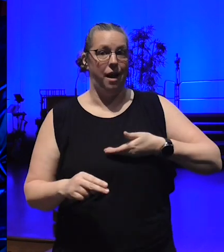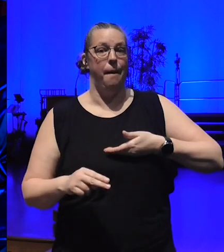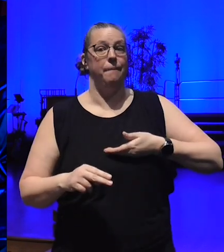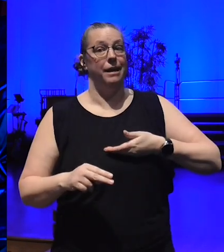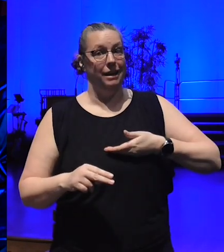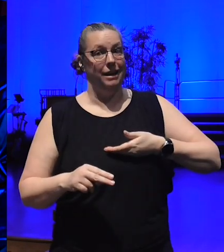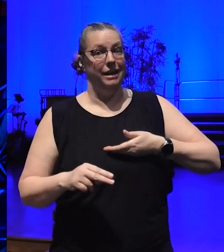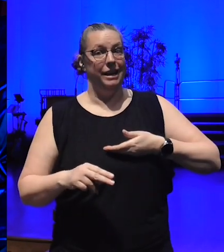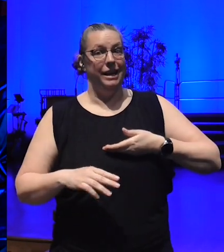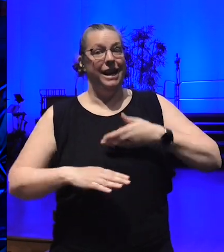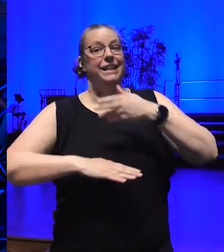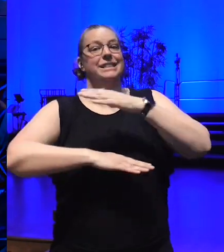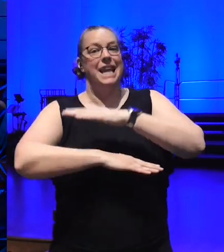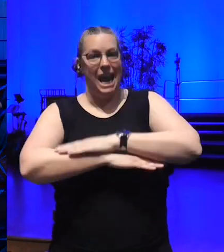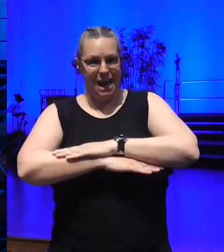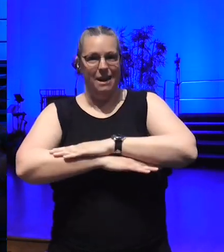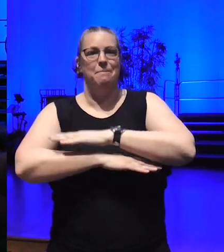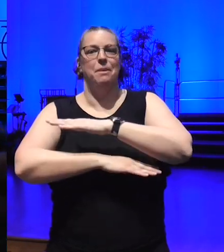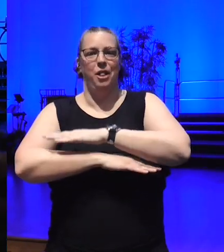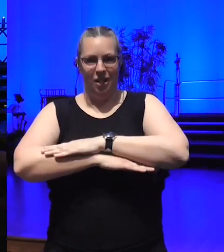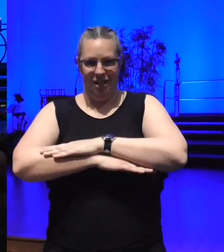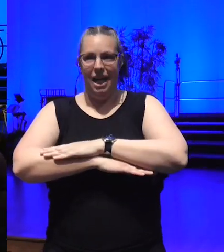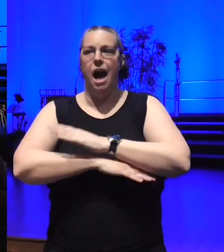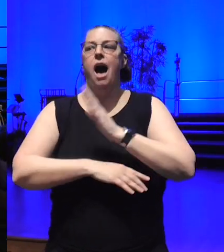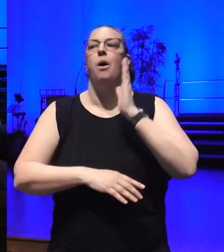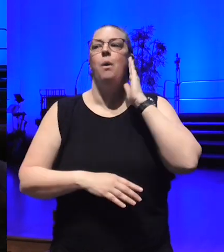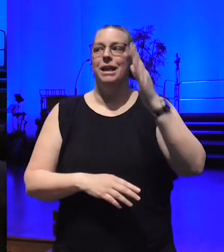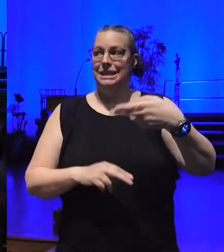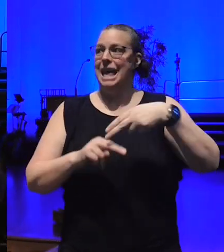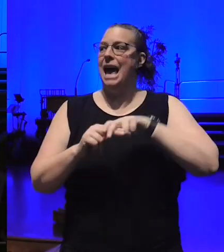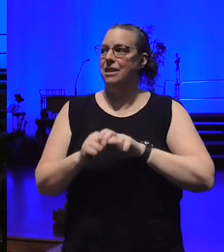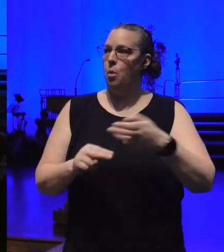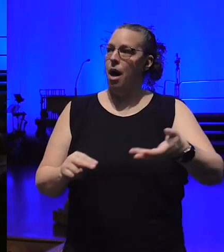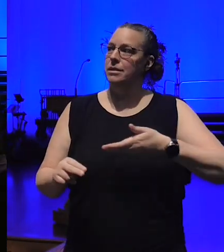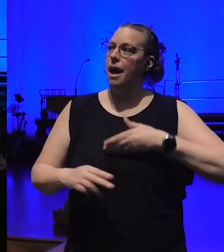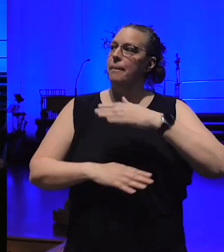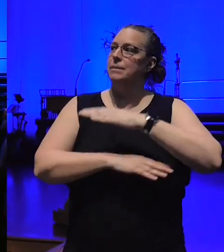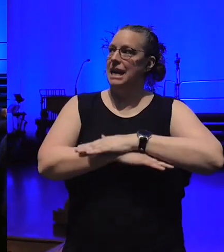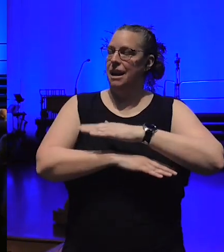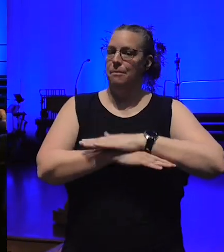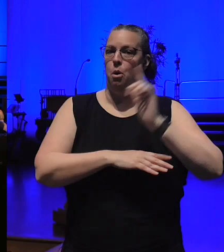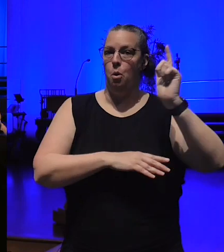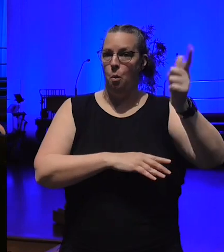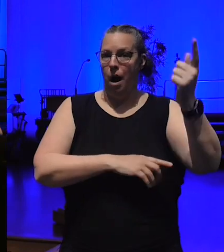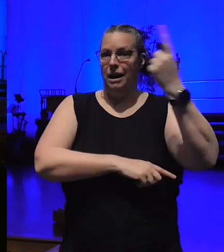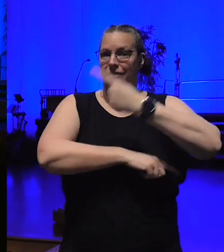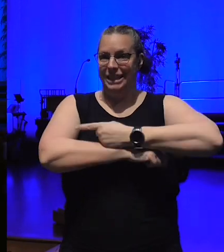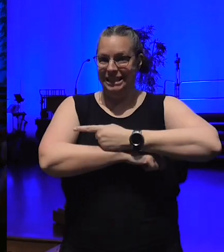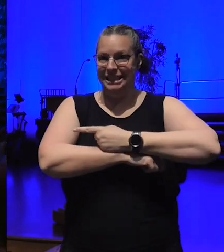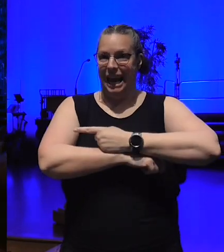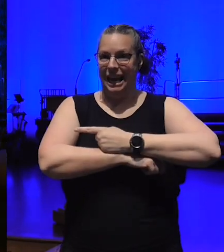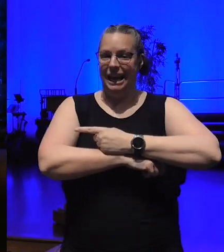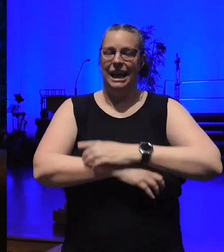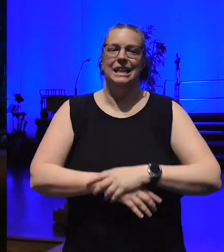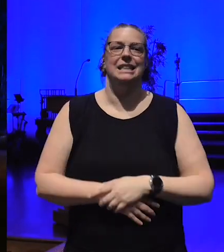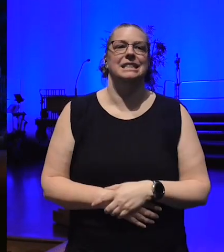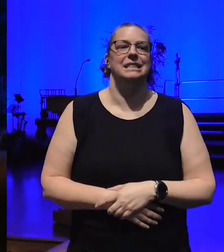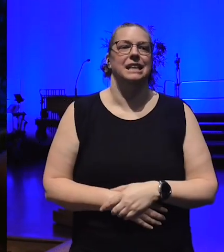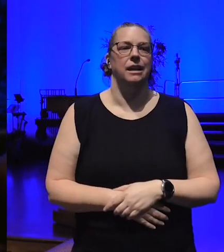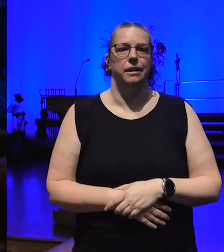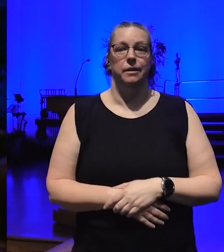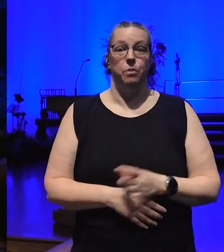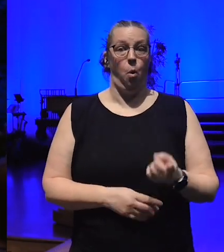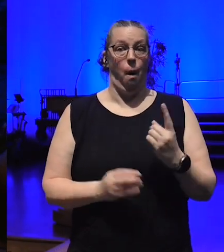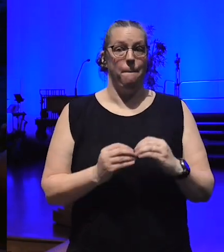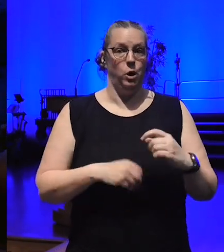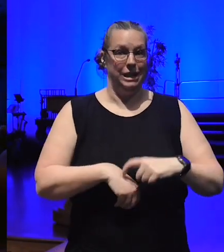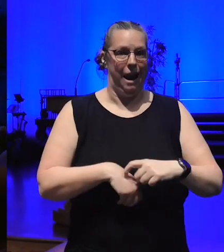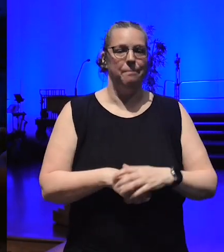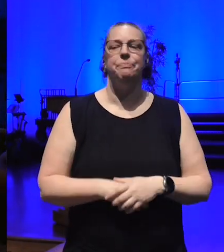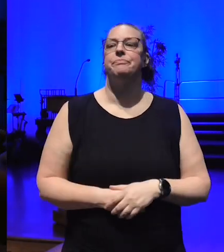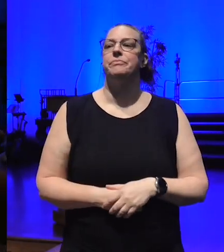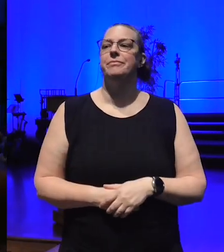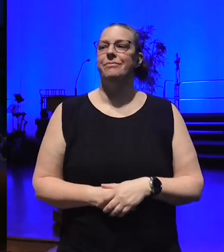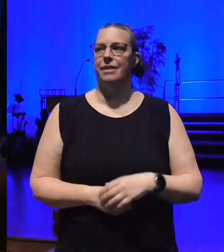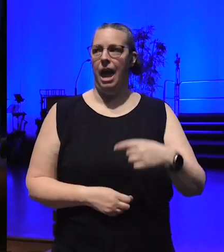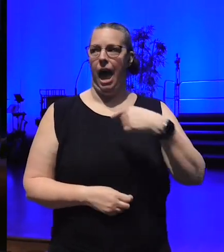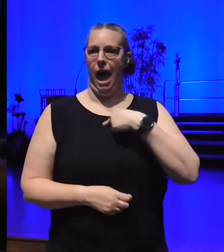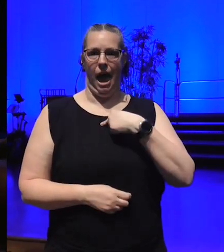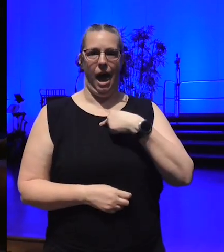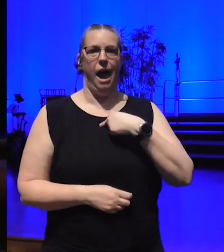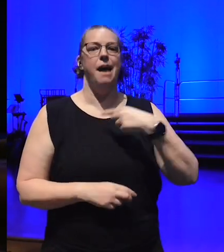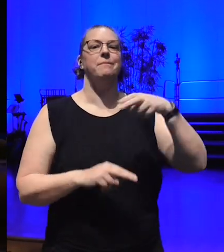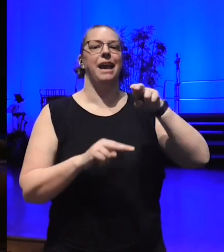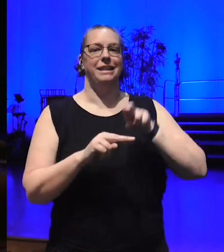welcome table I'm going to sit at the welcome table one of these days one more time now I'm